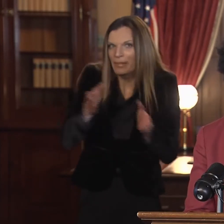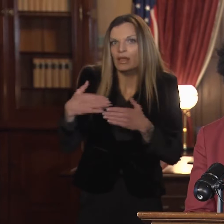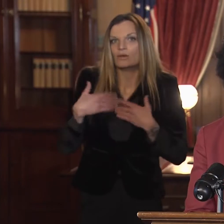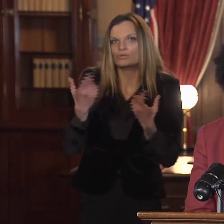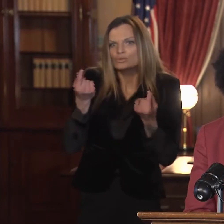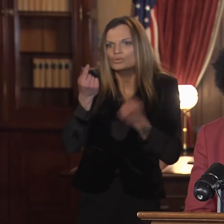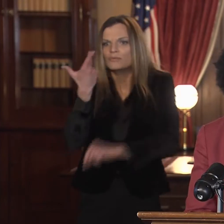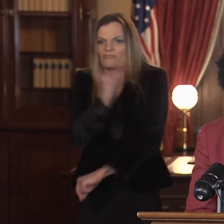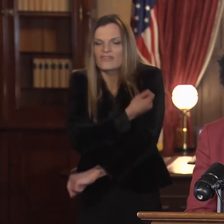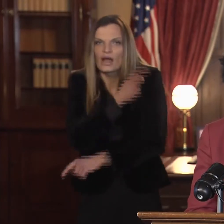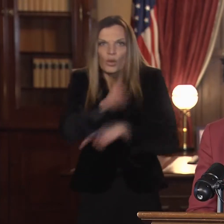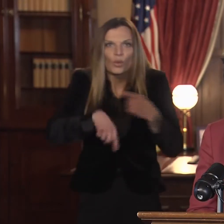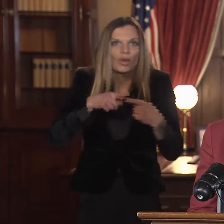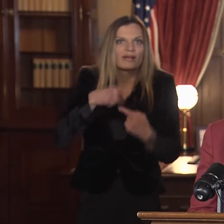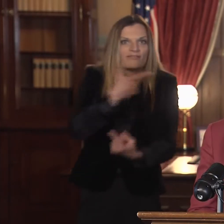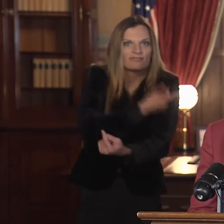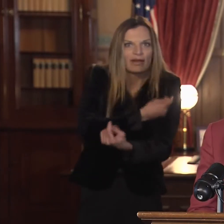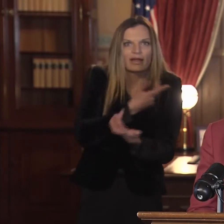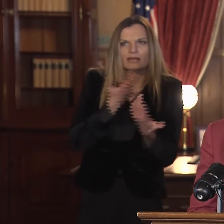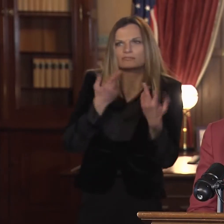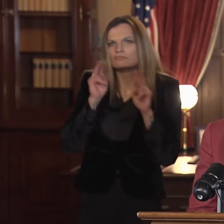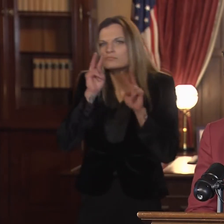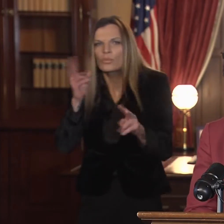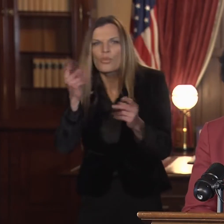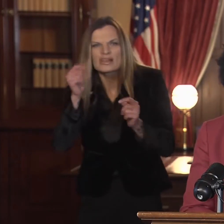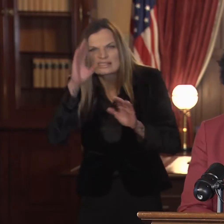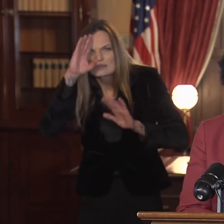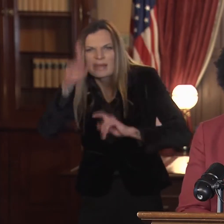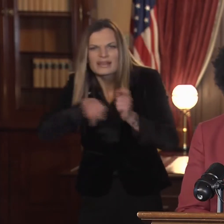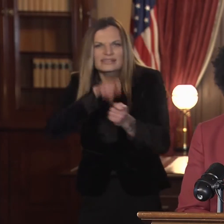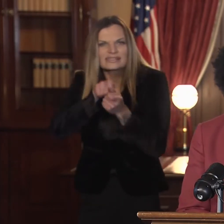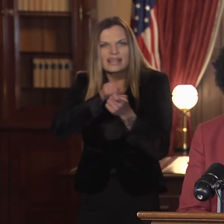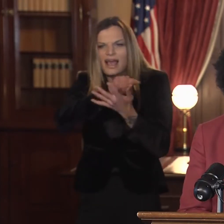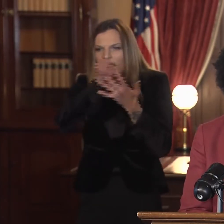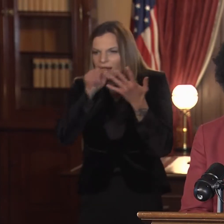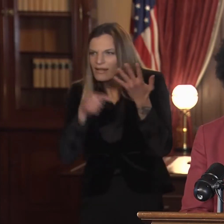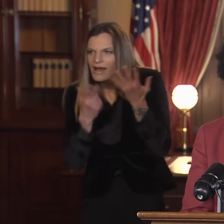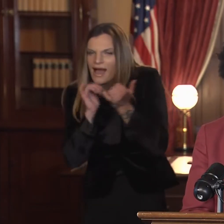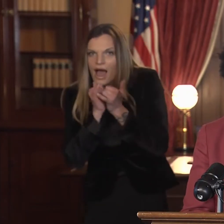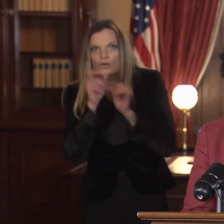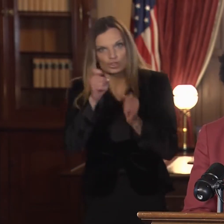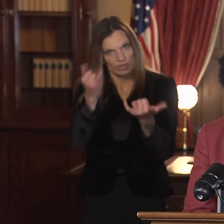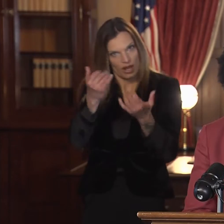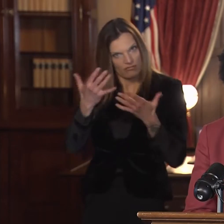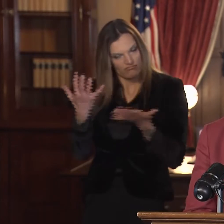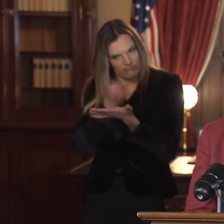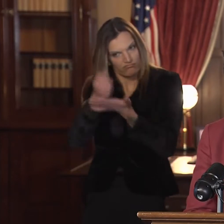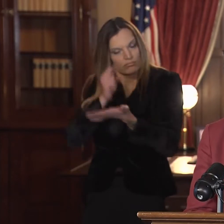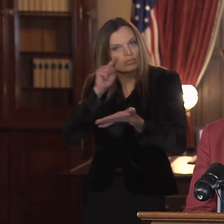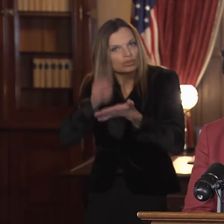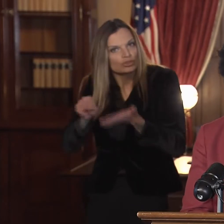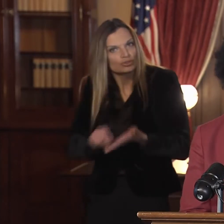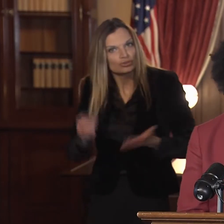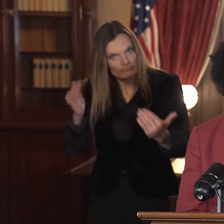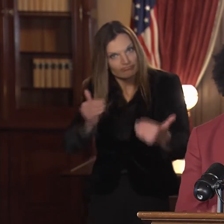EVERYONE AGE 16 AND UP SHOULD NOW BE PLANNING FOR HOW AND WHEN THEY WILL GET THE VACCINE AND